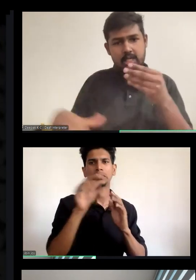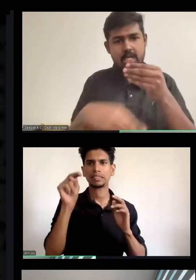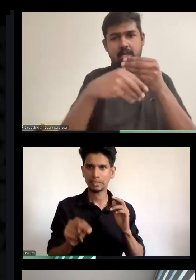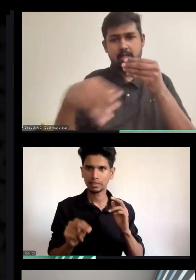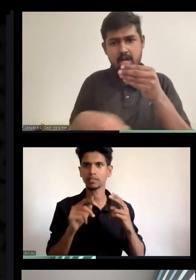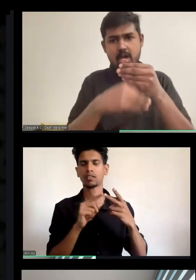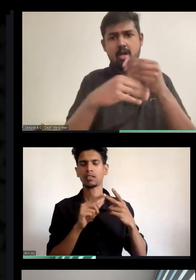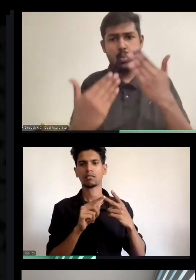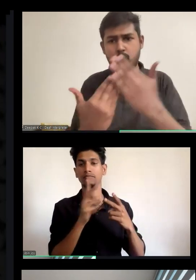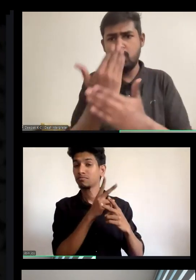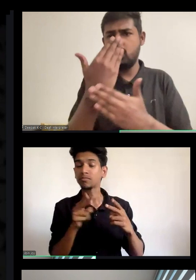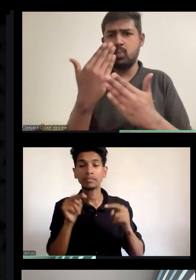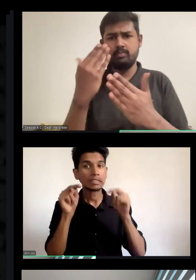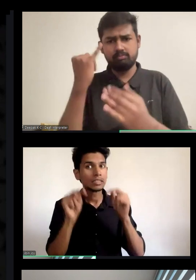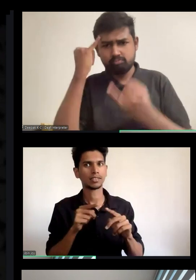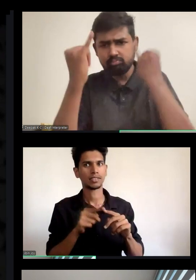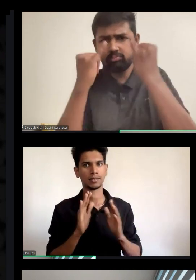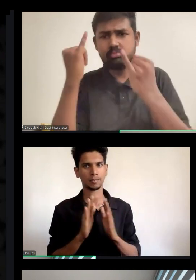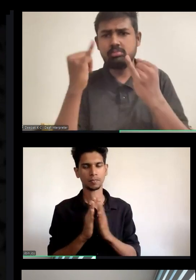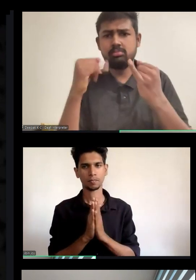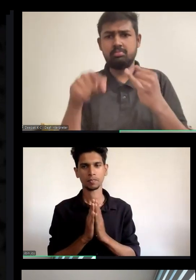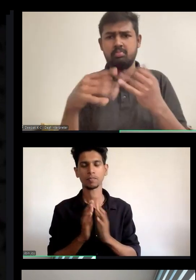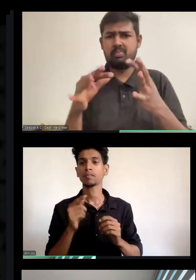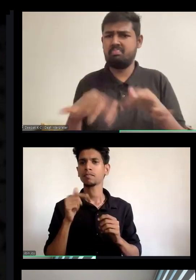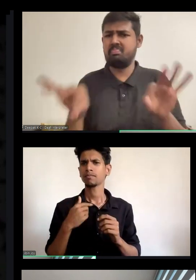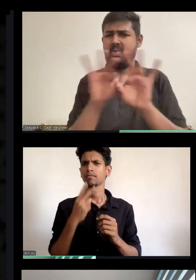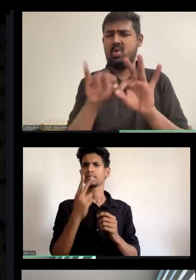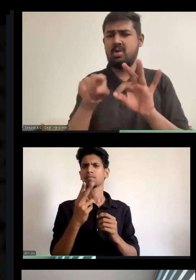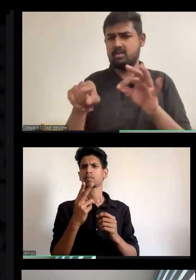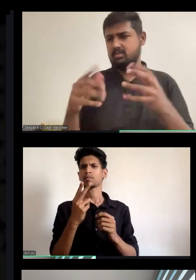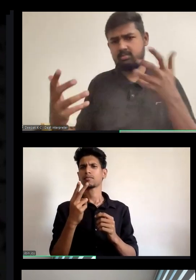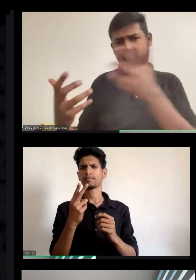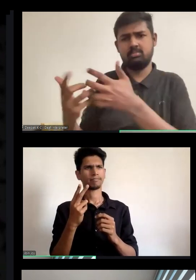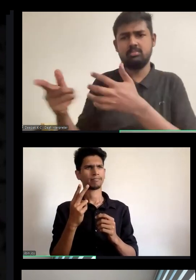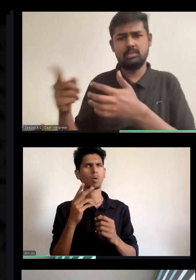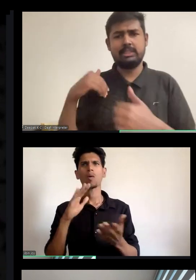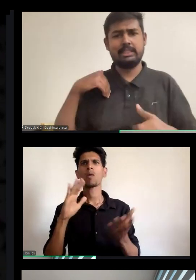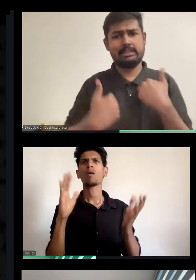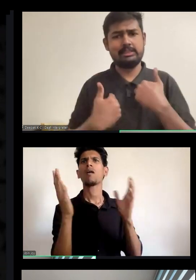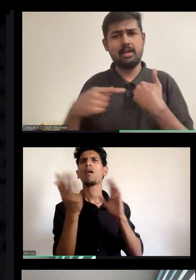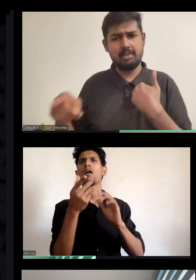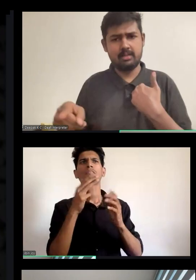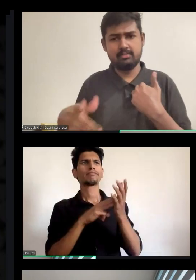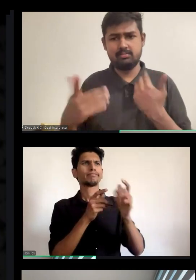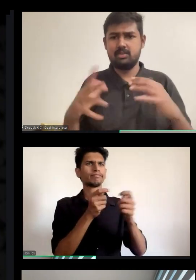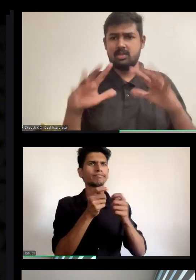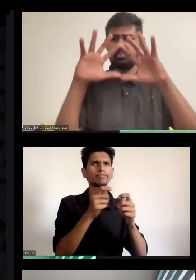Today, I see increasing awareness all around about the need for managing accessibility by leaders.